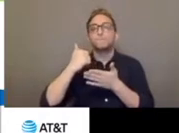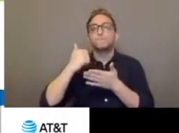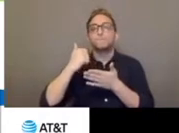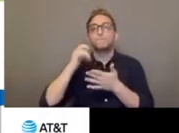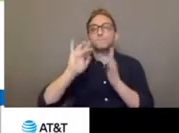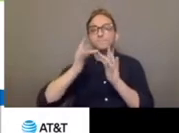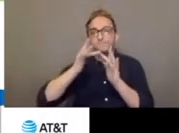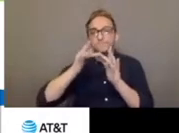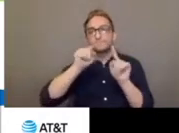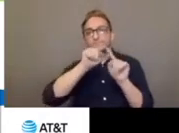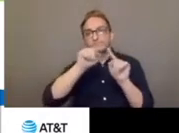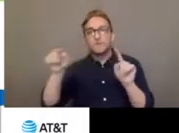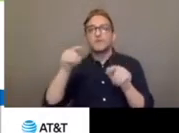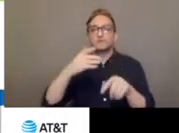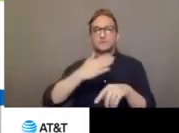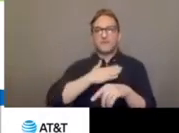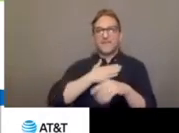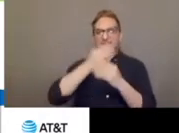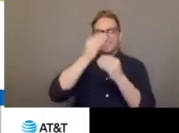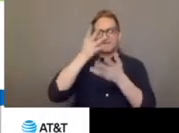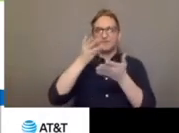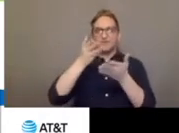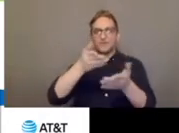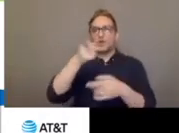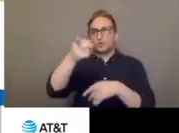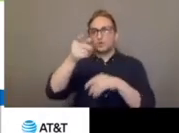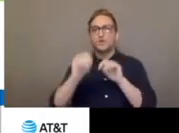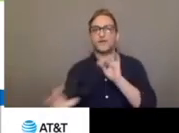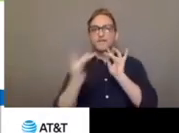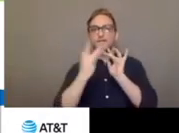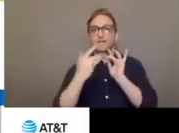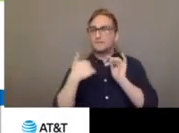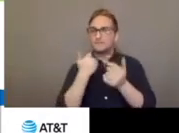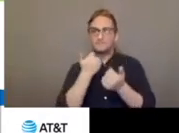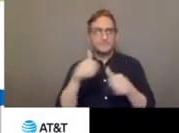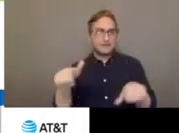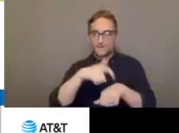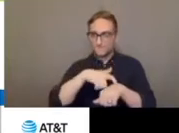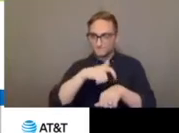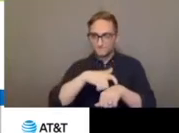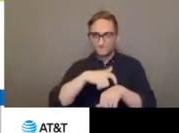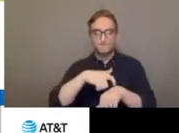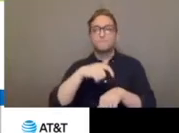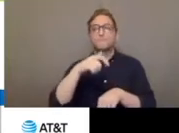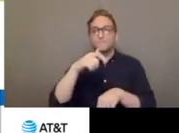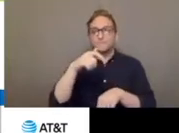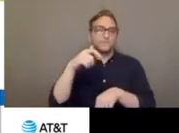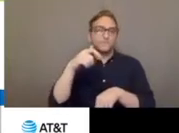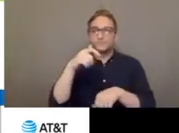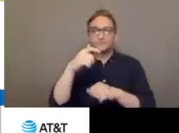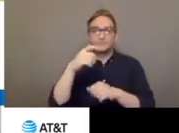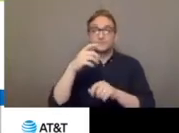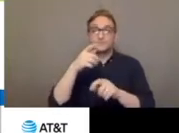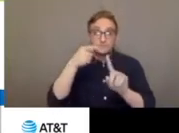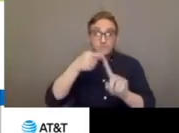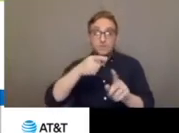is my information, feel free to call me at any time especially about any COVID‑19 related issues. Thank you. Can you see that? Okay.